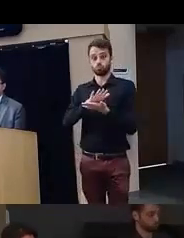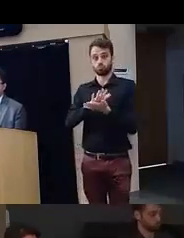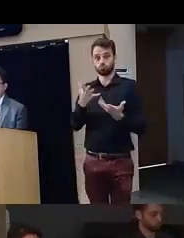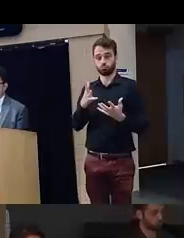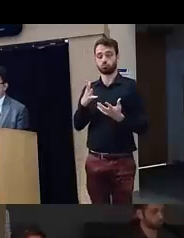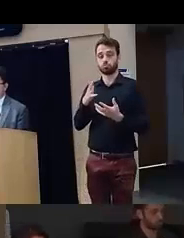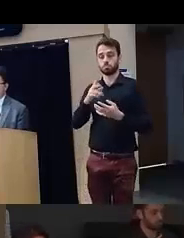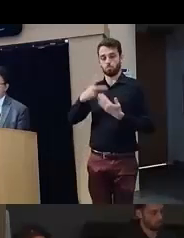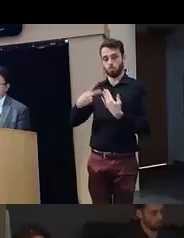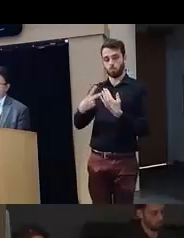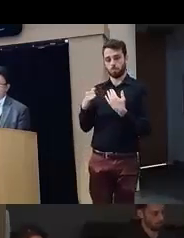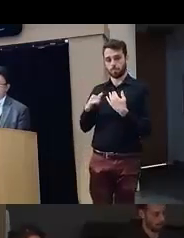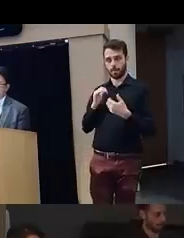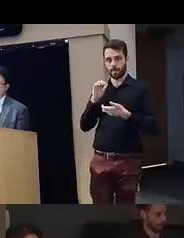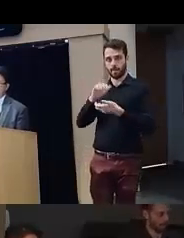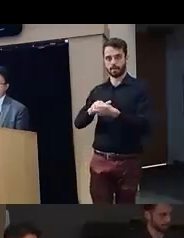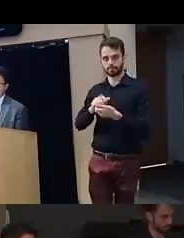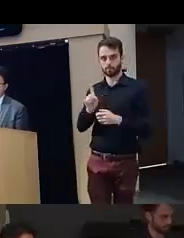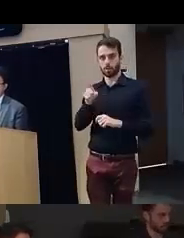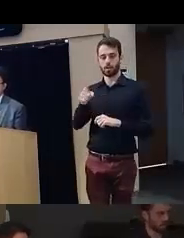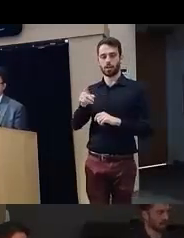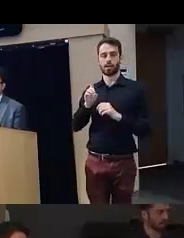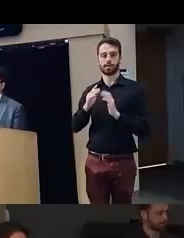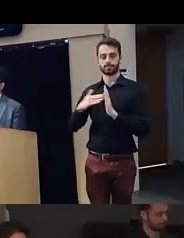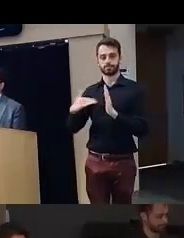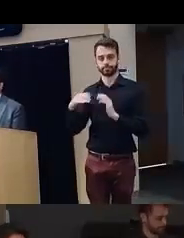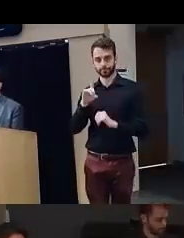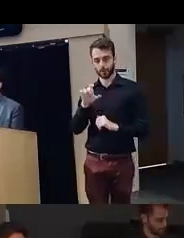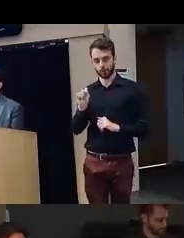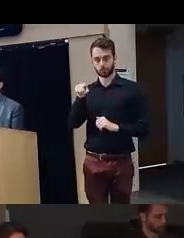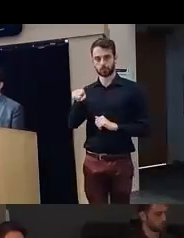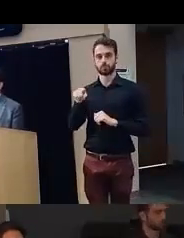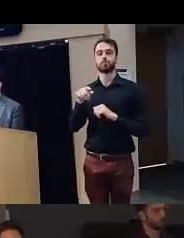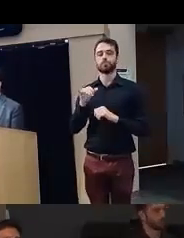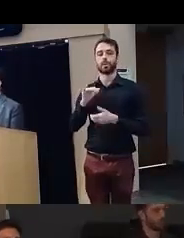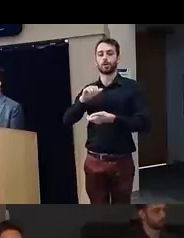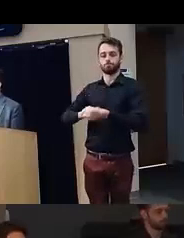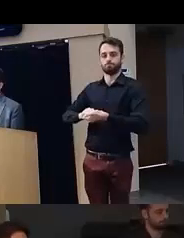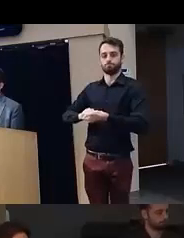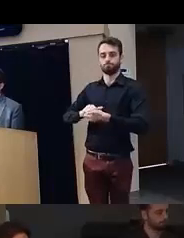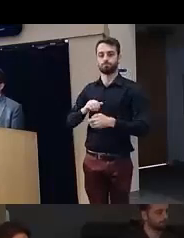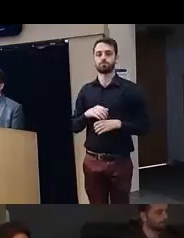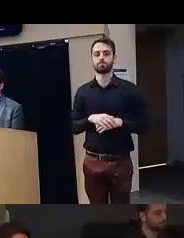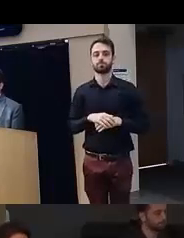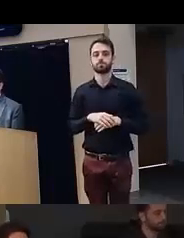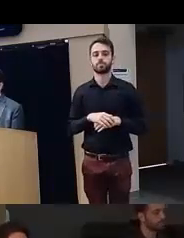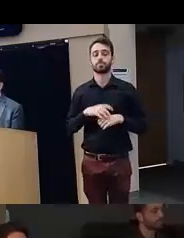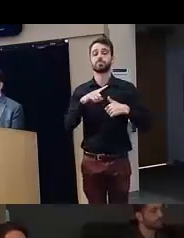a city school district and also diversification expansion diversification and innovation